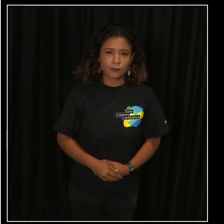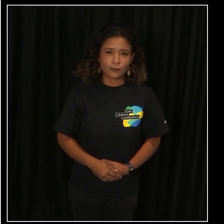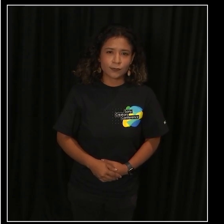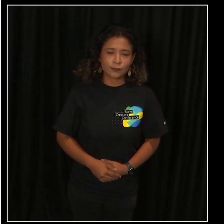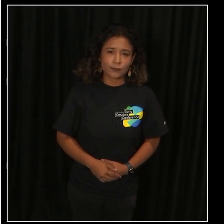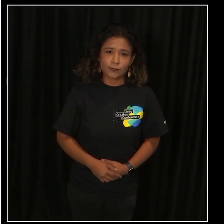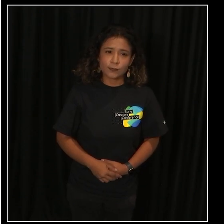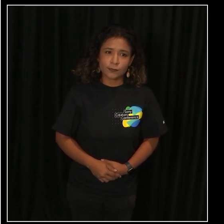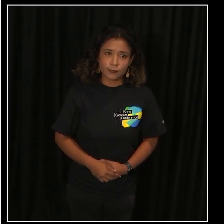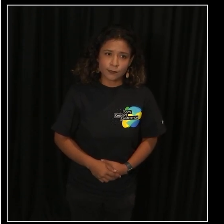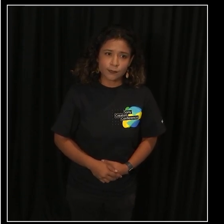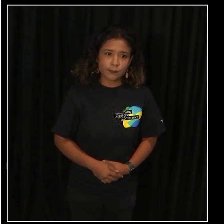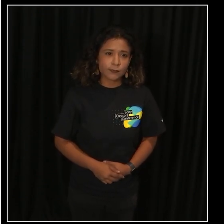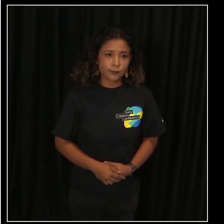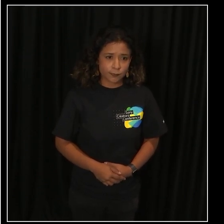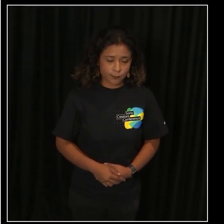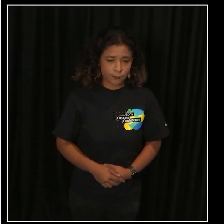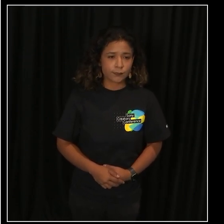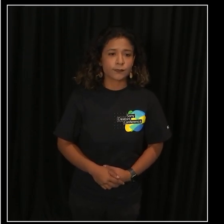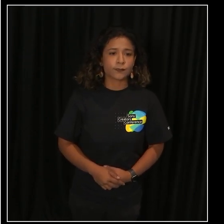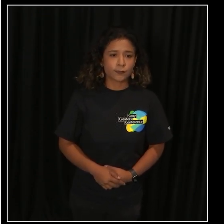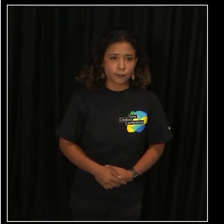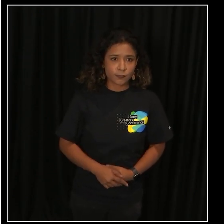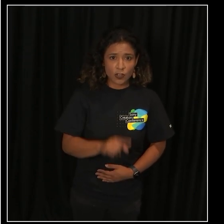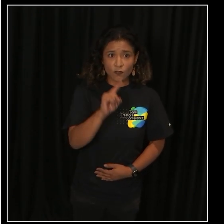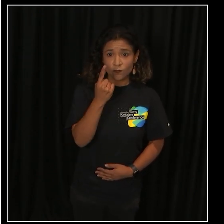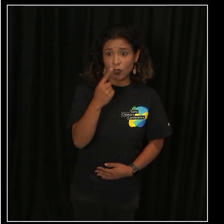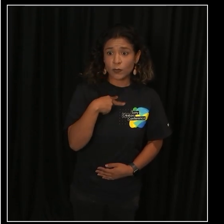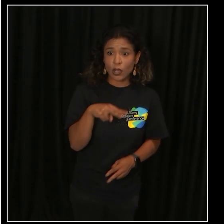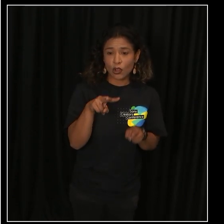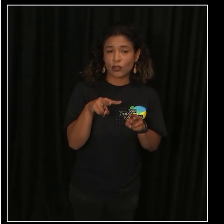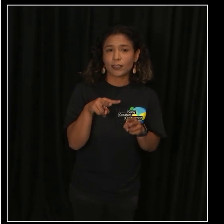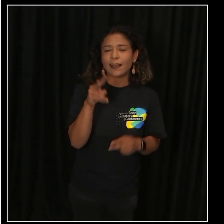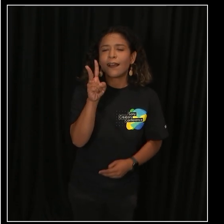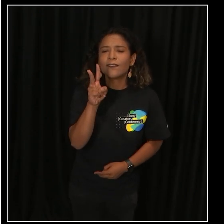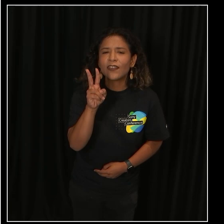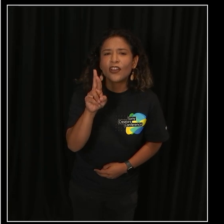First, let's look at a about the PlayStation VR hardware specs,